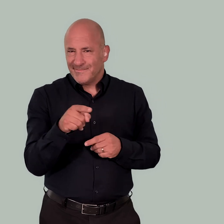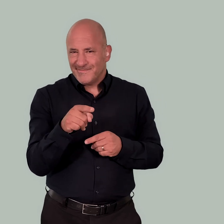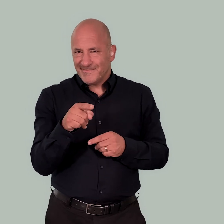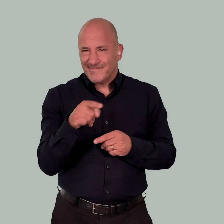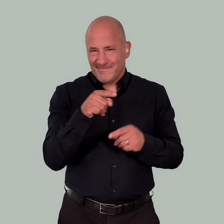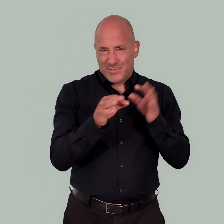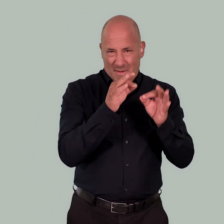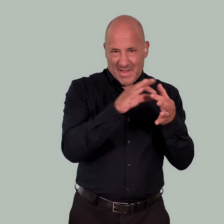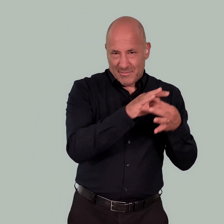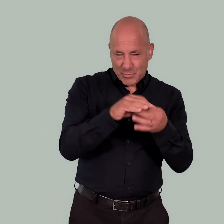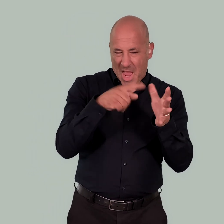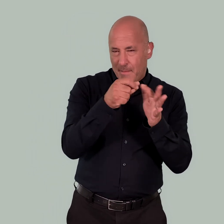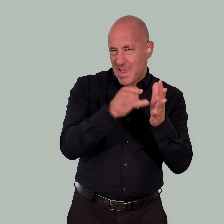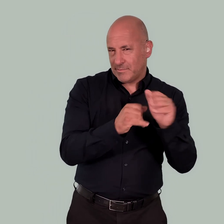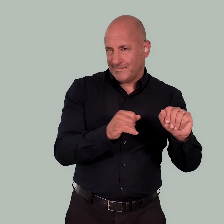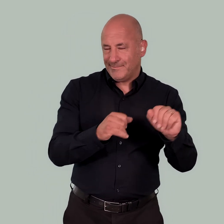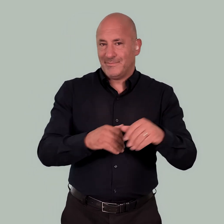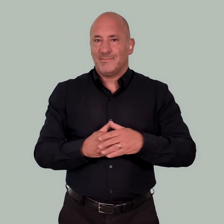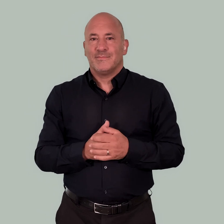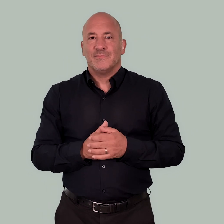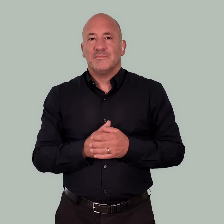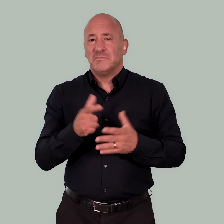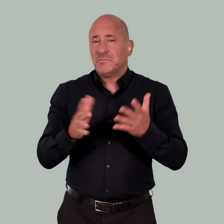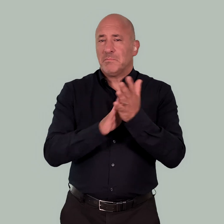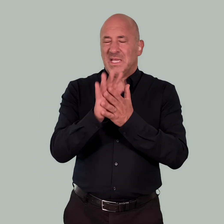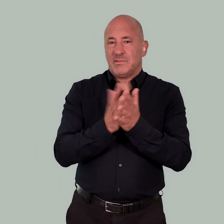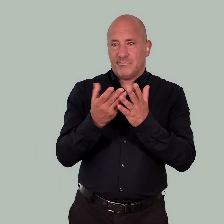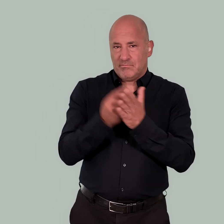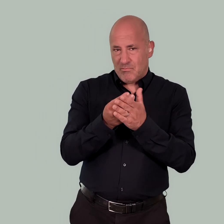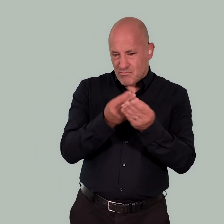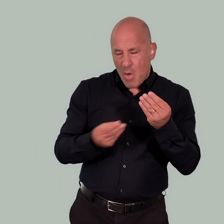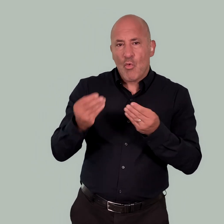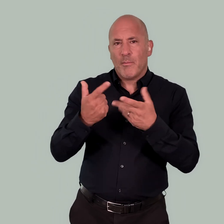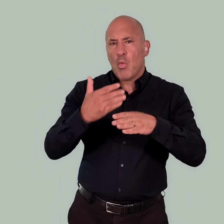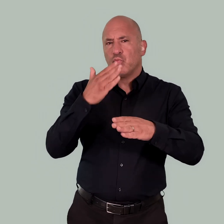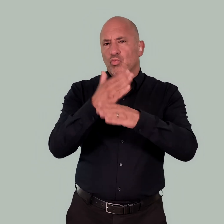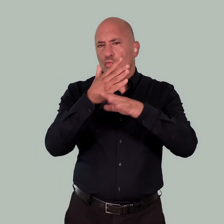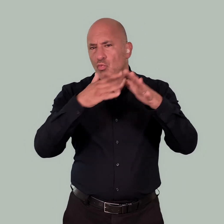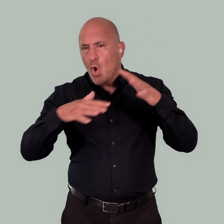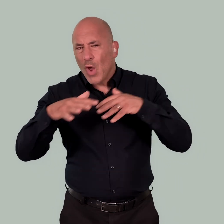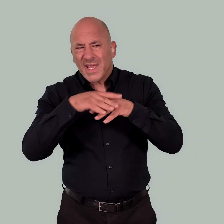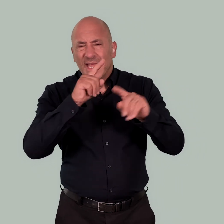(the survey underlying the APS). This suggests that economic and labour market circumstances